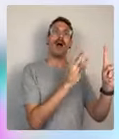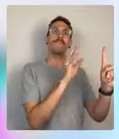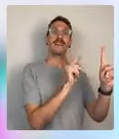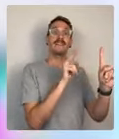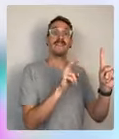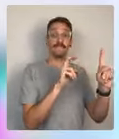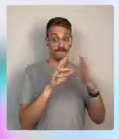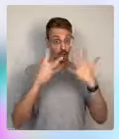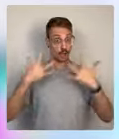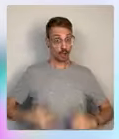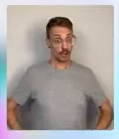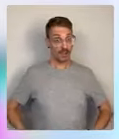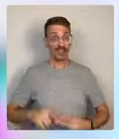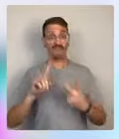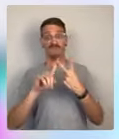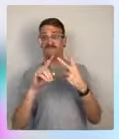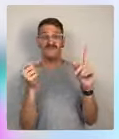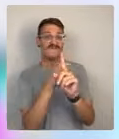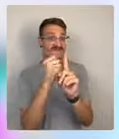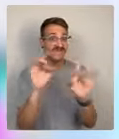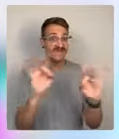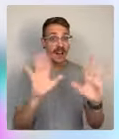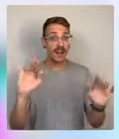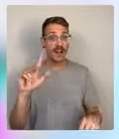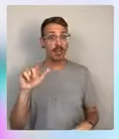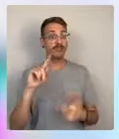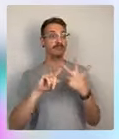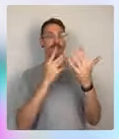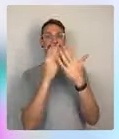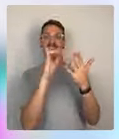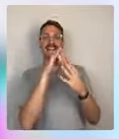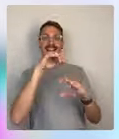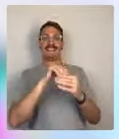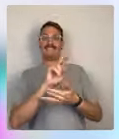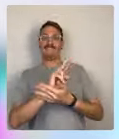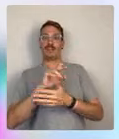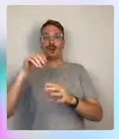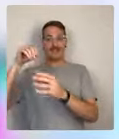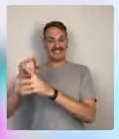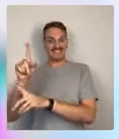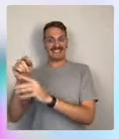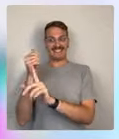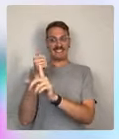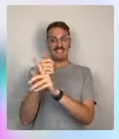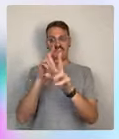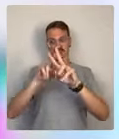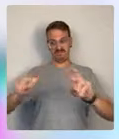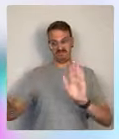versus AI models are more focused on objective, is there nudity, is there violence, are there things of that nature in the video or in the text?